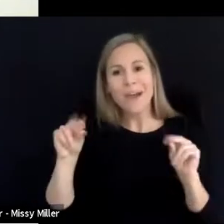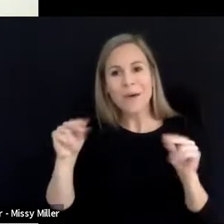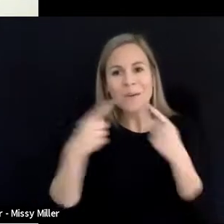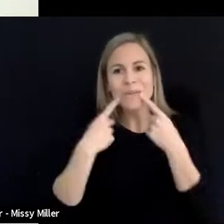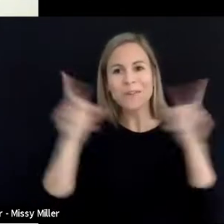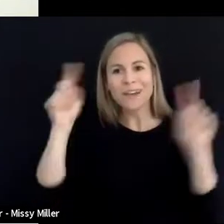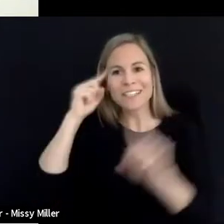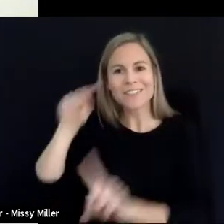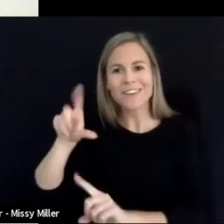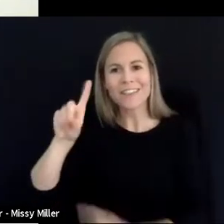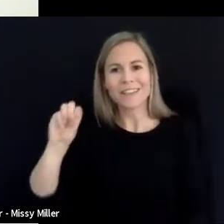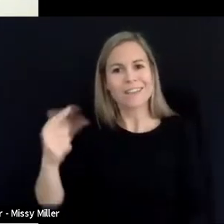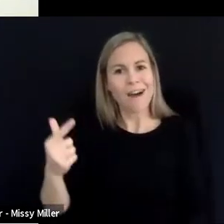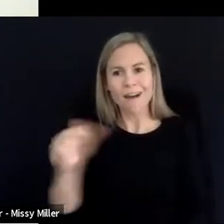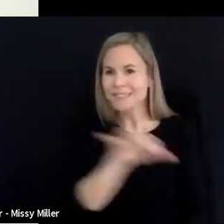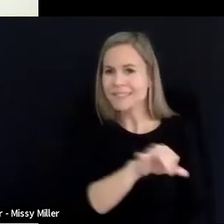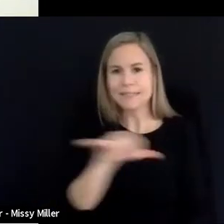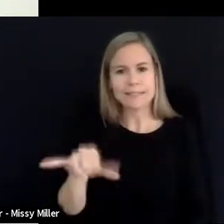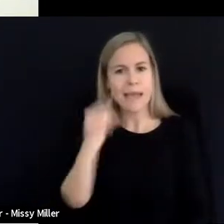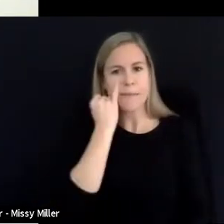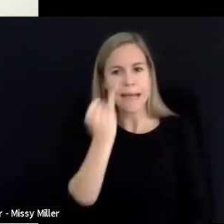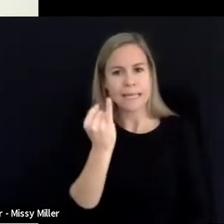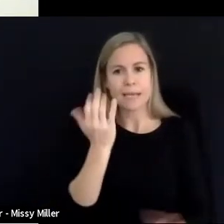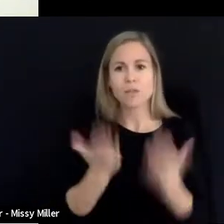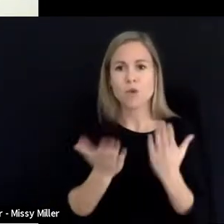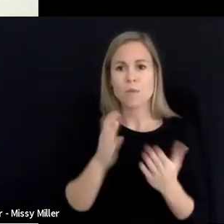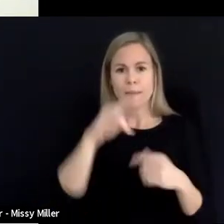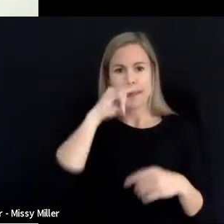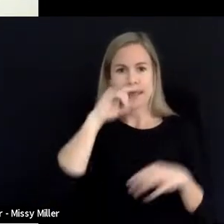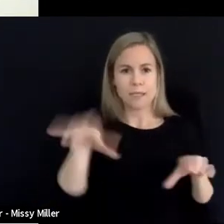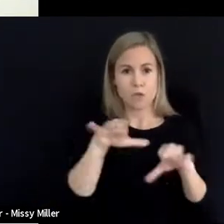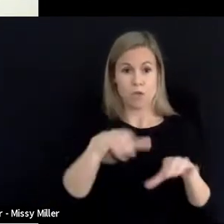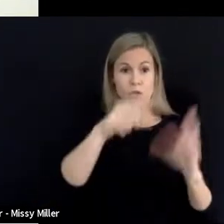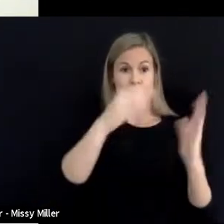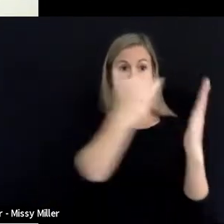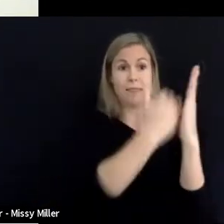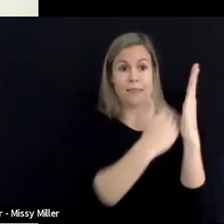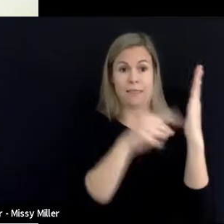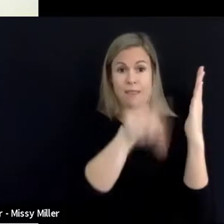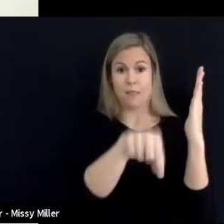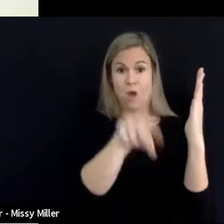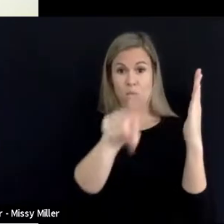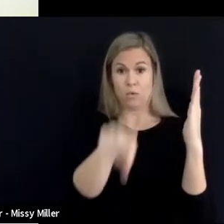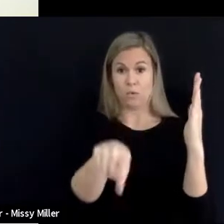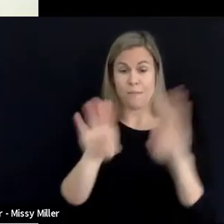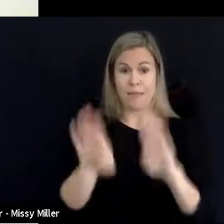And perhaps our kids are doing some of these behaviors because in some sense, it's working for them.